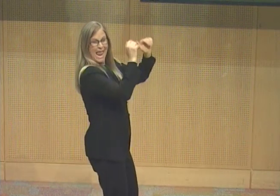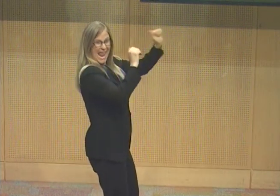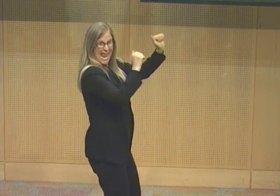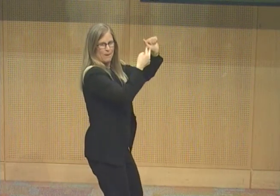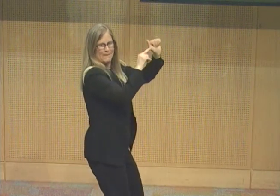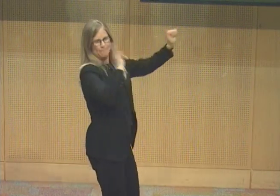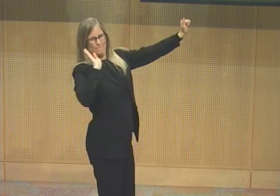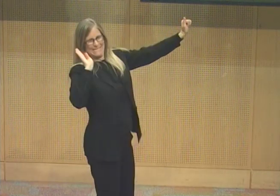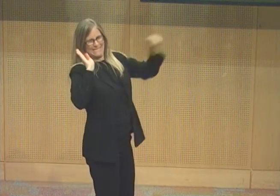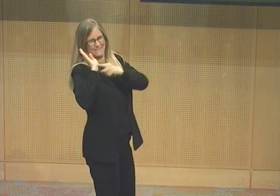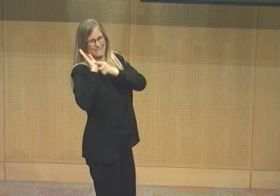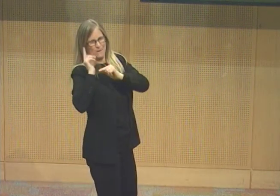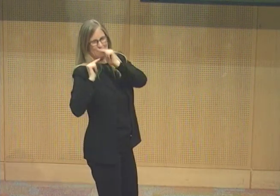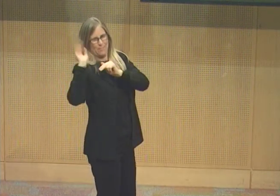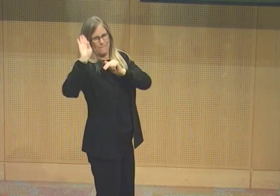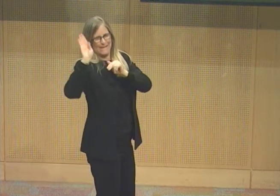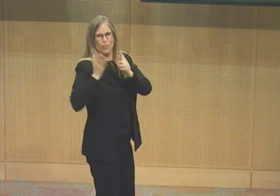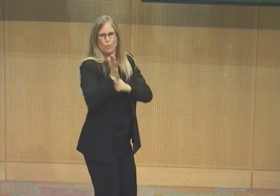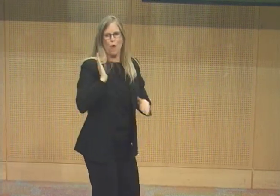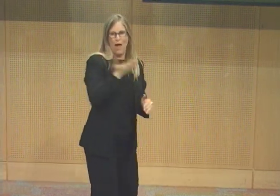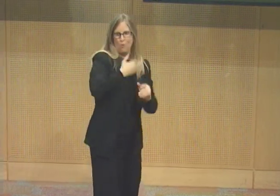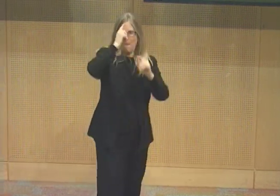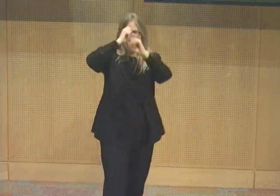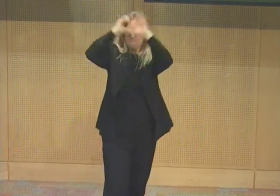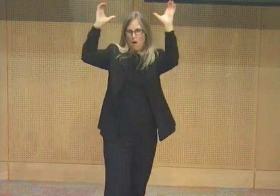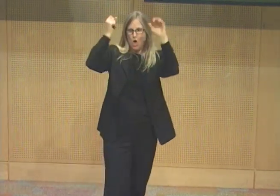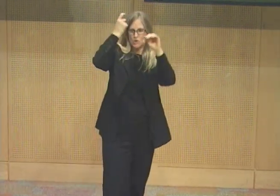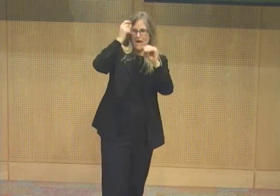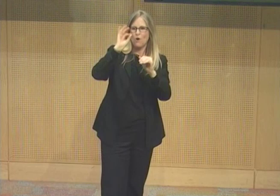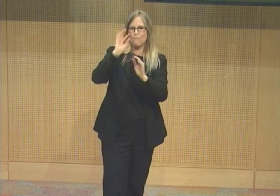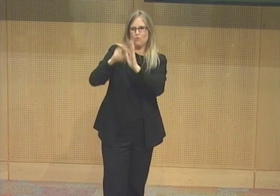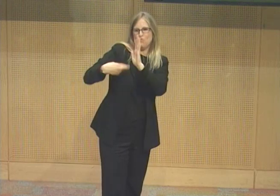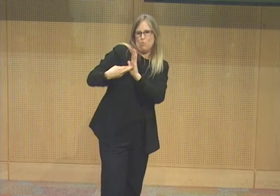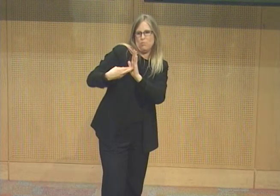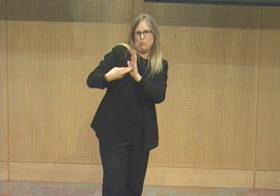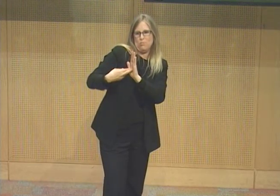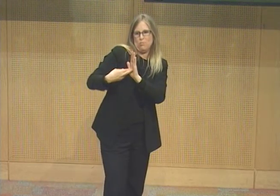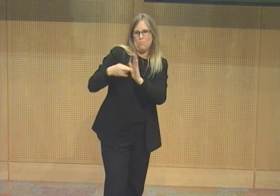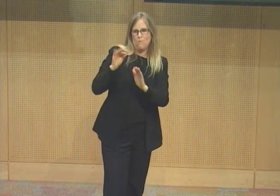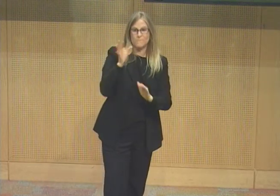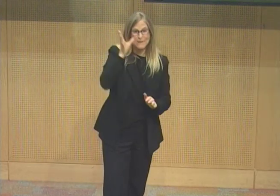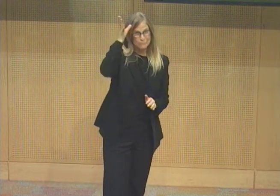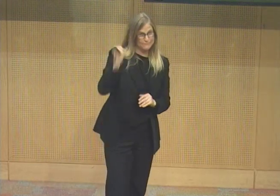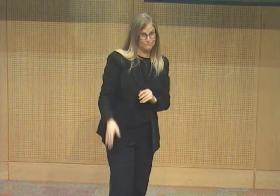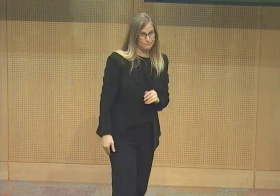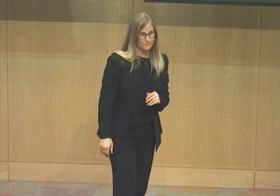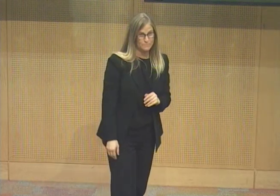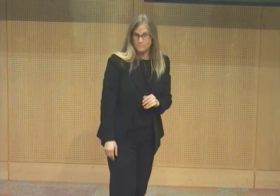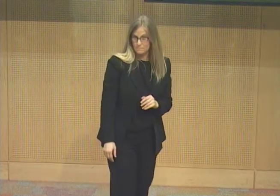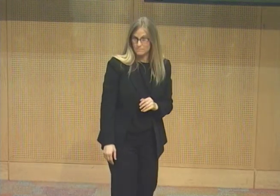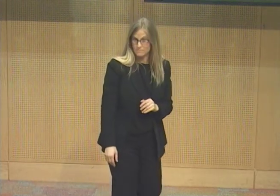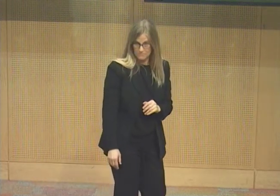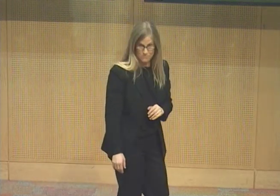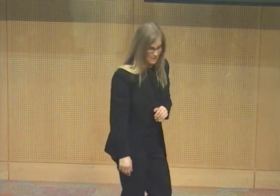so that is another instance of implication. You know, "A," parents are supposed to protect their children.